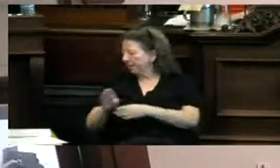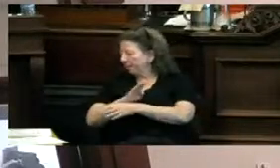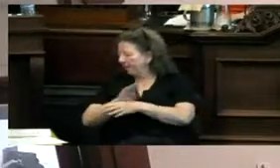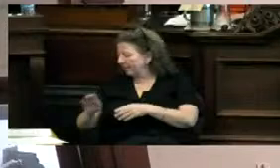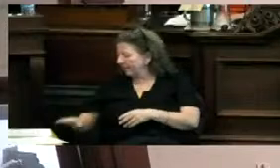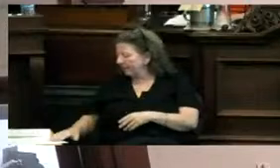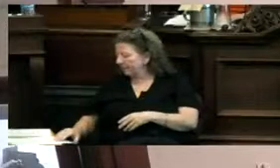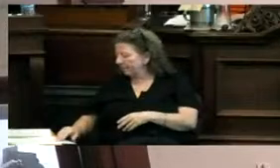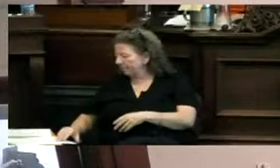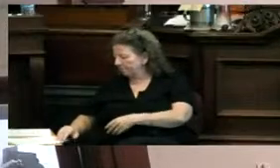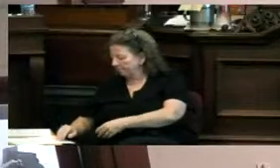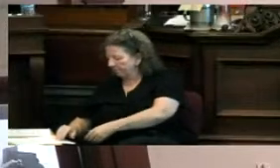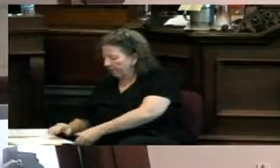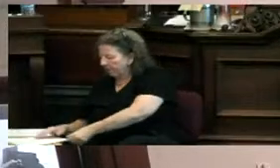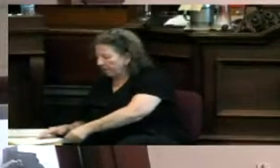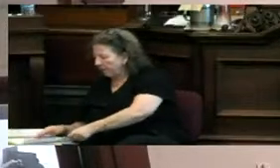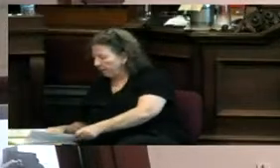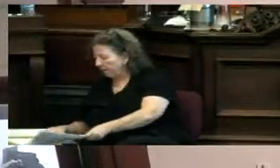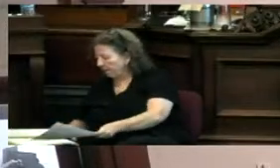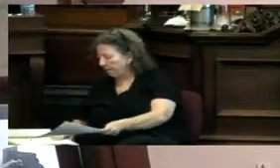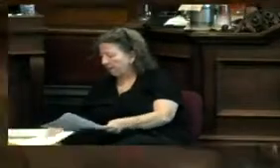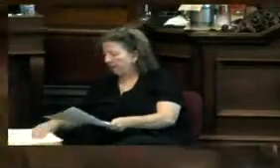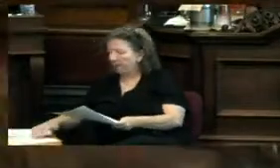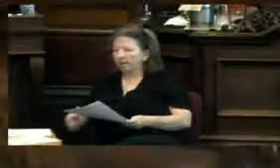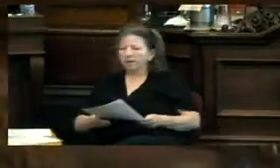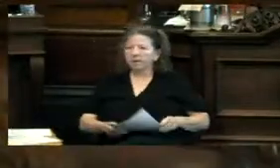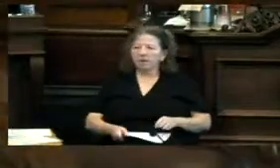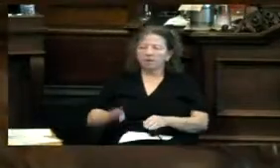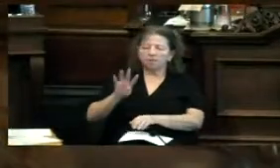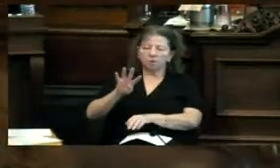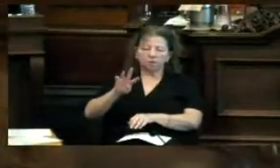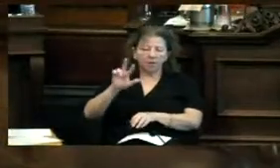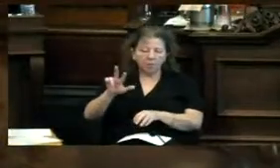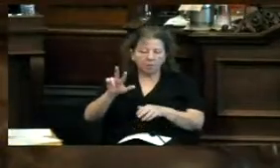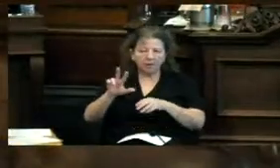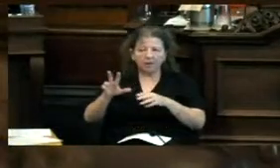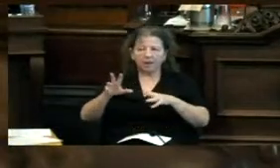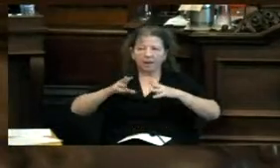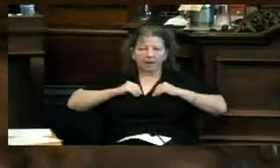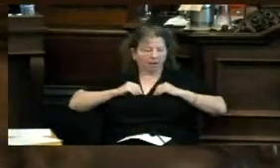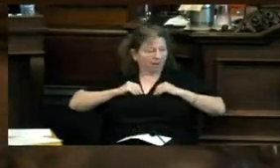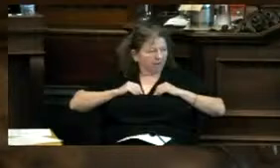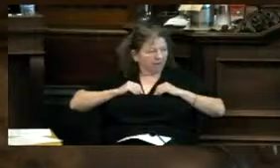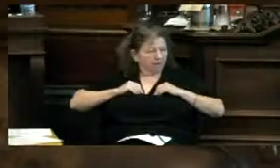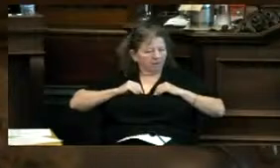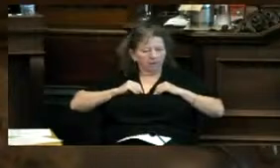a hand in putting that on. It really was a remarkable event. Yes. Alright, let's go to business here. So introductory